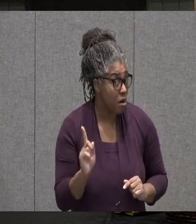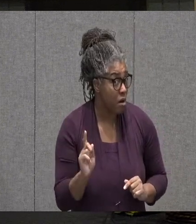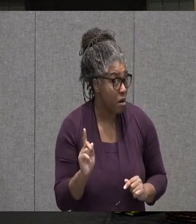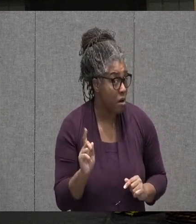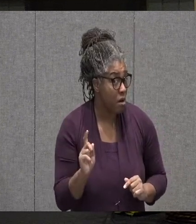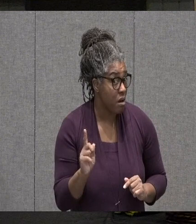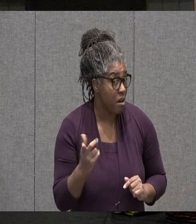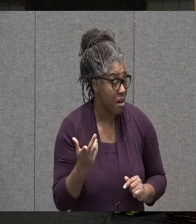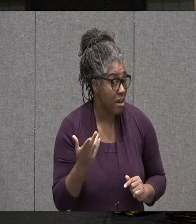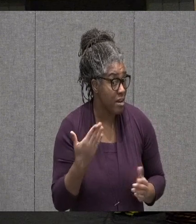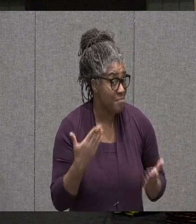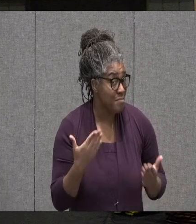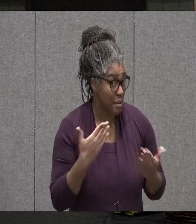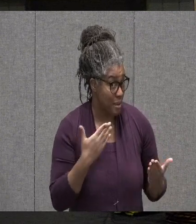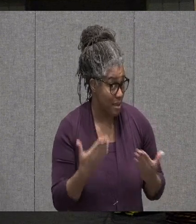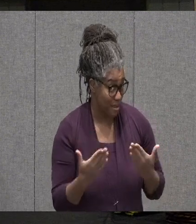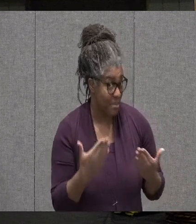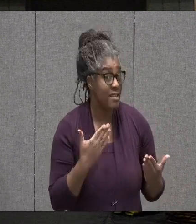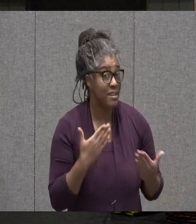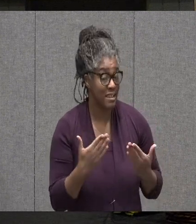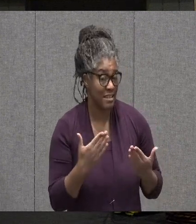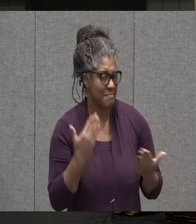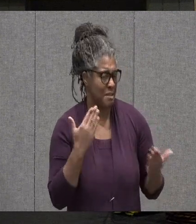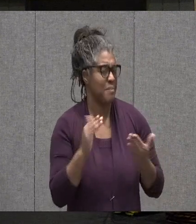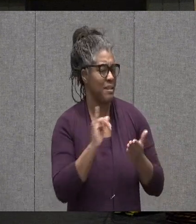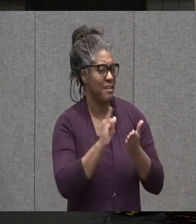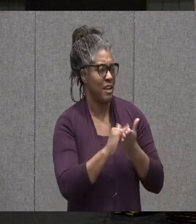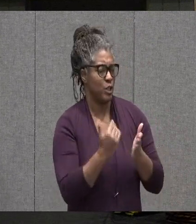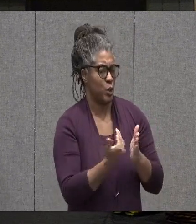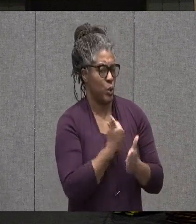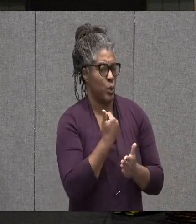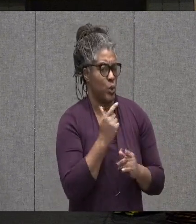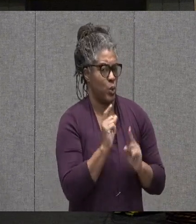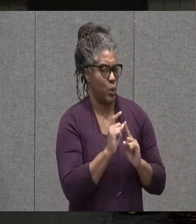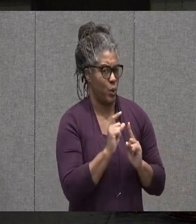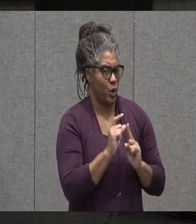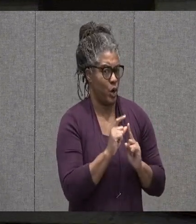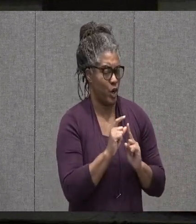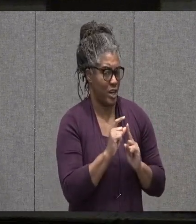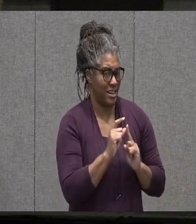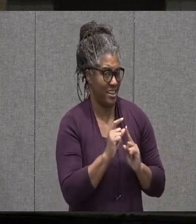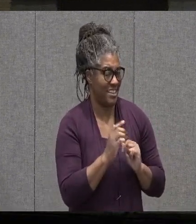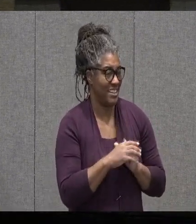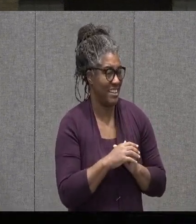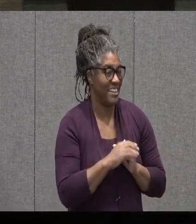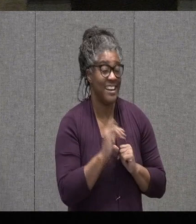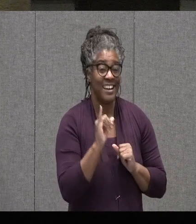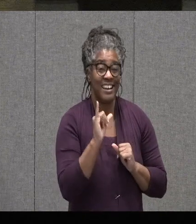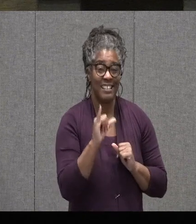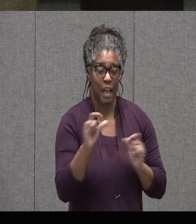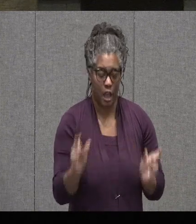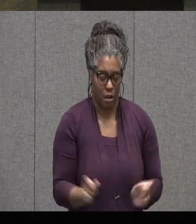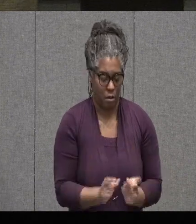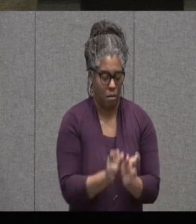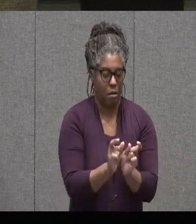Maybe you have, maybe it's a new word to you. This is one of those compound words where,